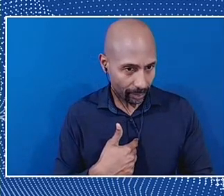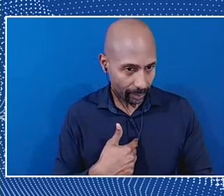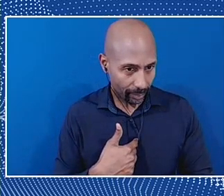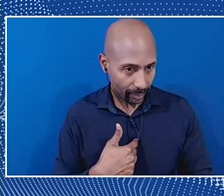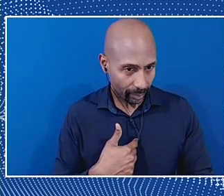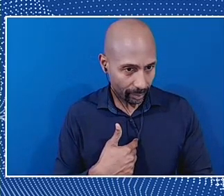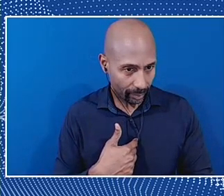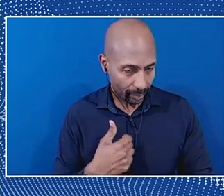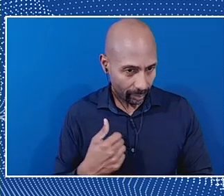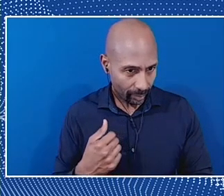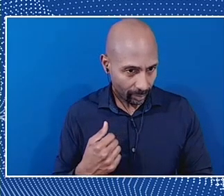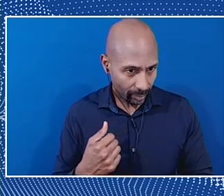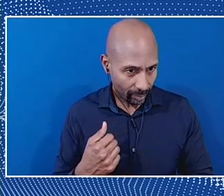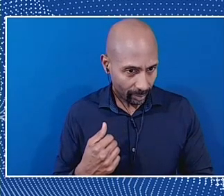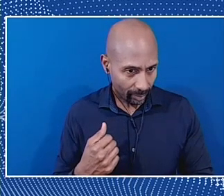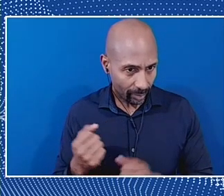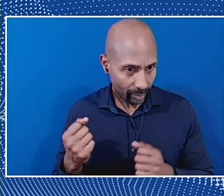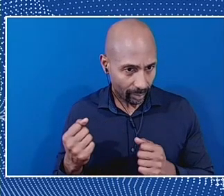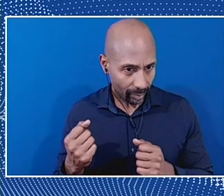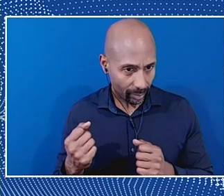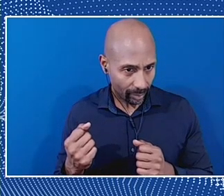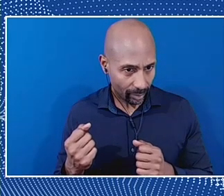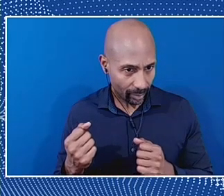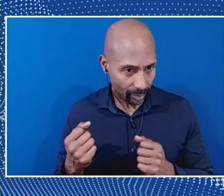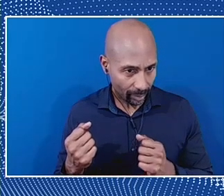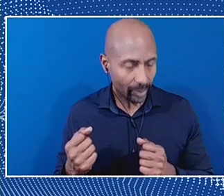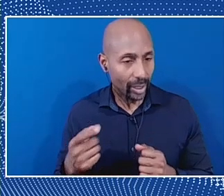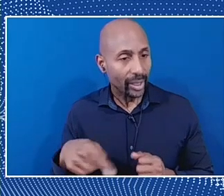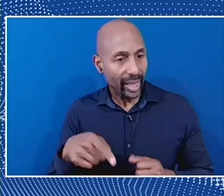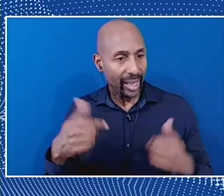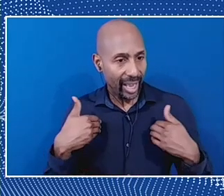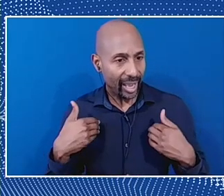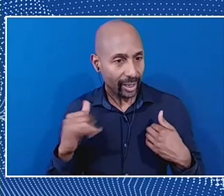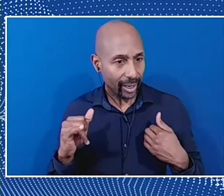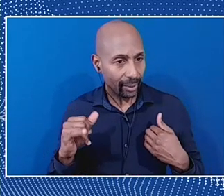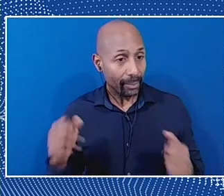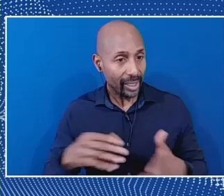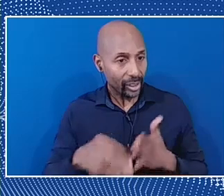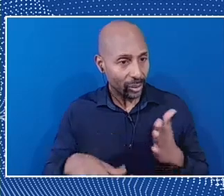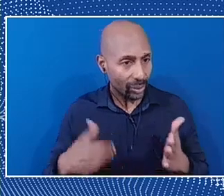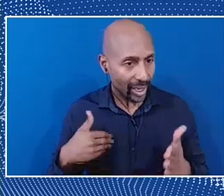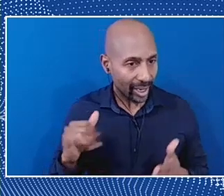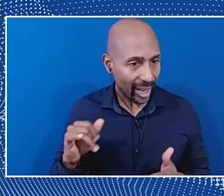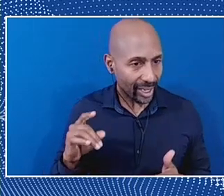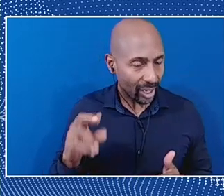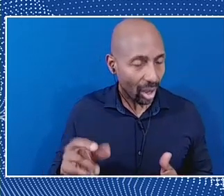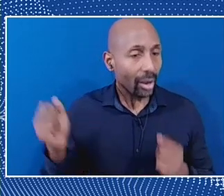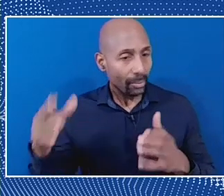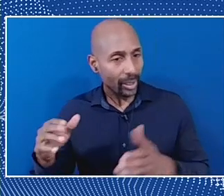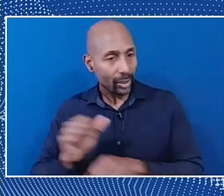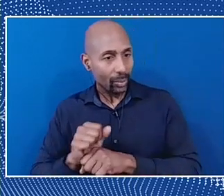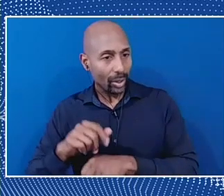discharged despite having the time of IDR or working in public service. Fresh Start is not the answer for us